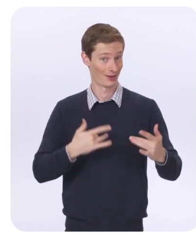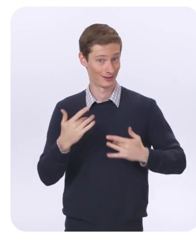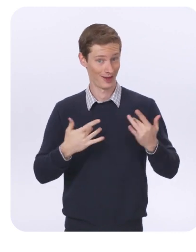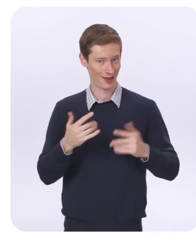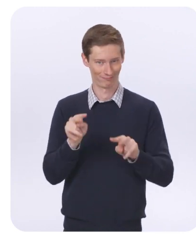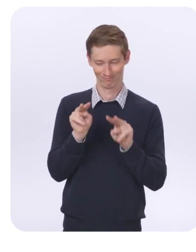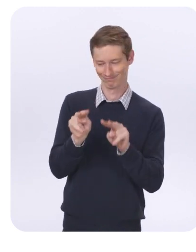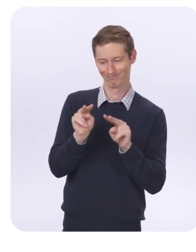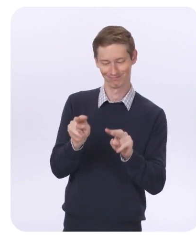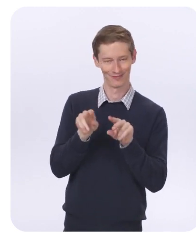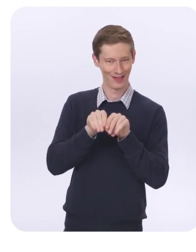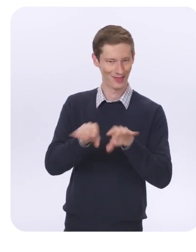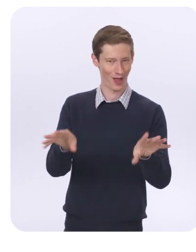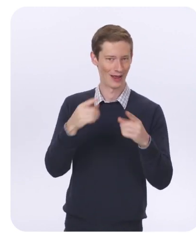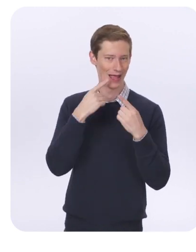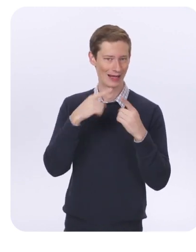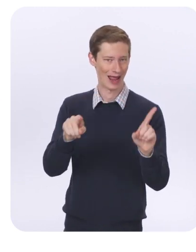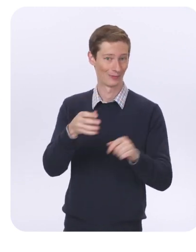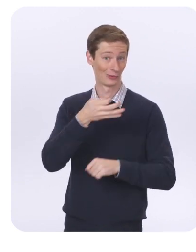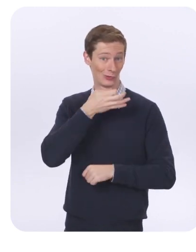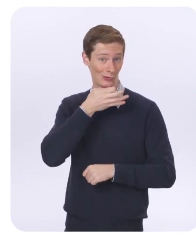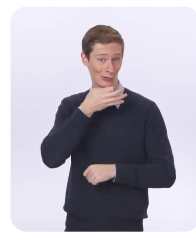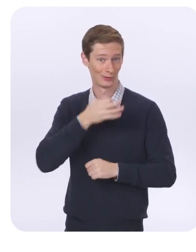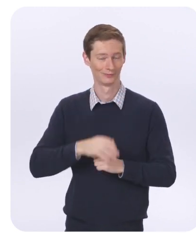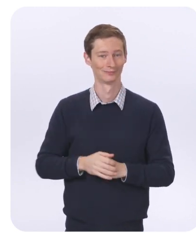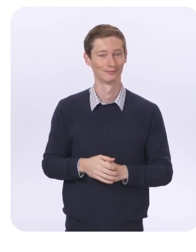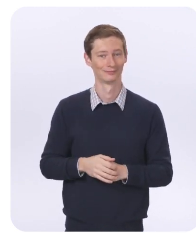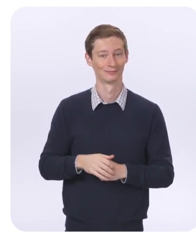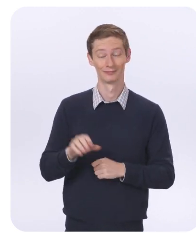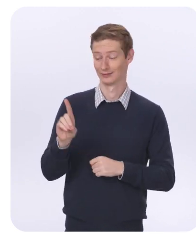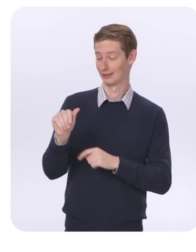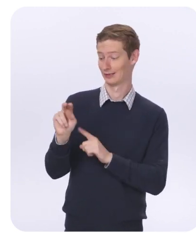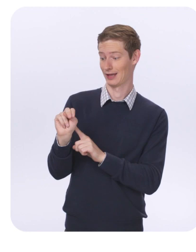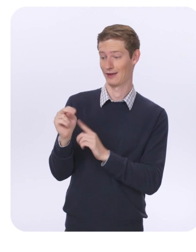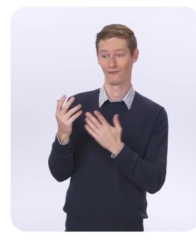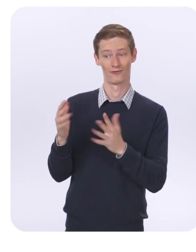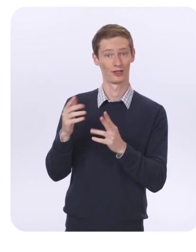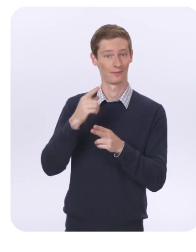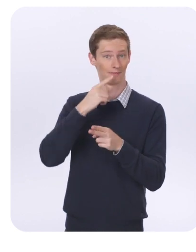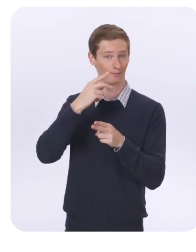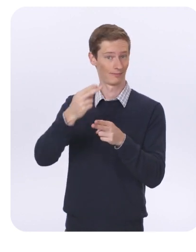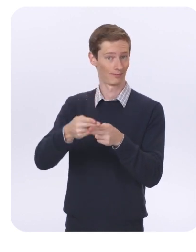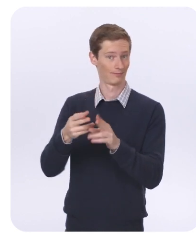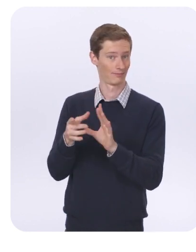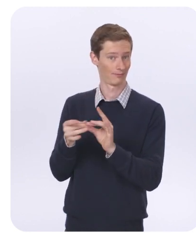And now we want to share with you some exciting levers that we plan to ship to all of you in the near future.